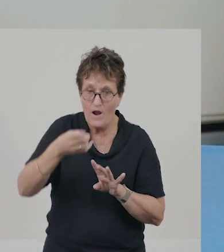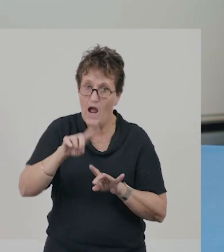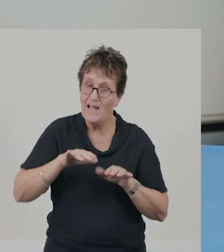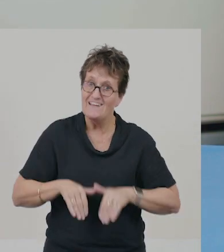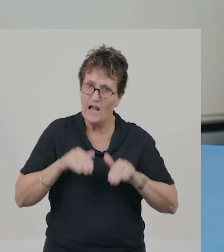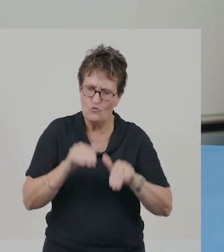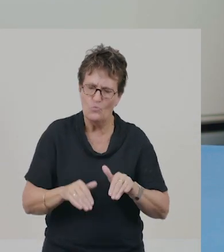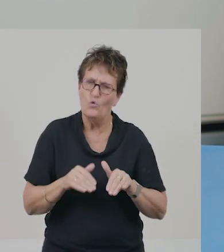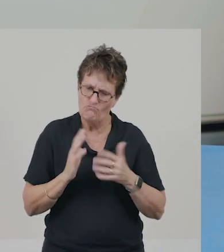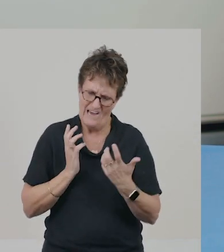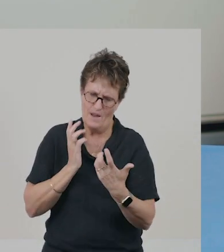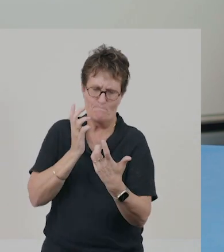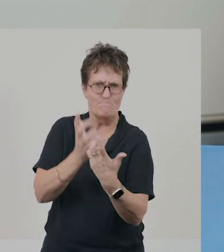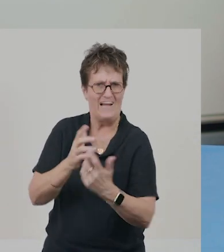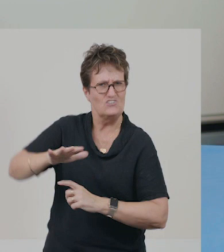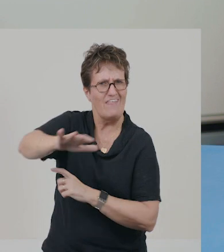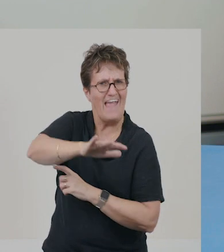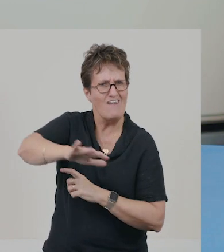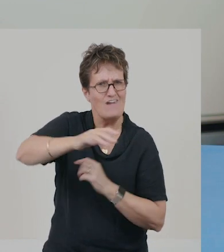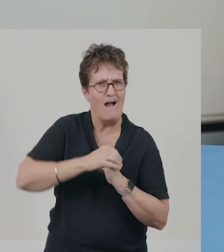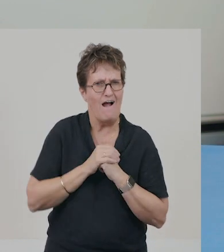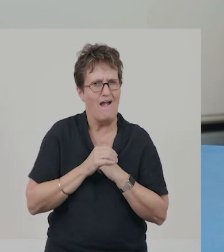to the harsh environment of the outback. They have a range of